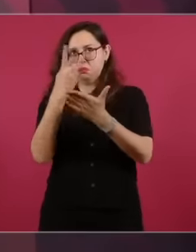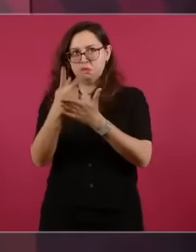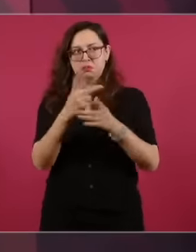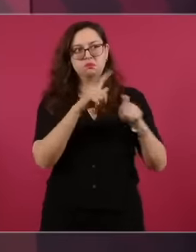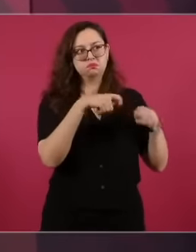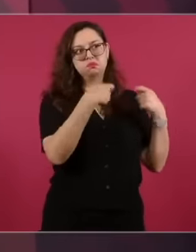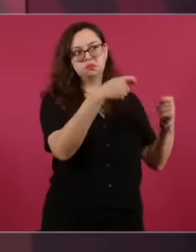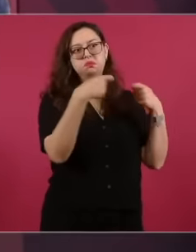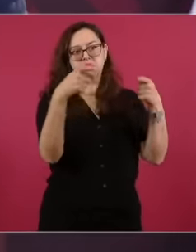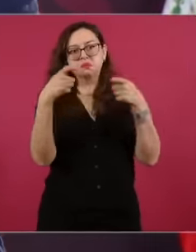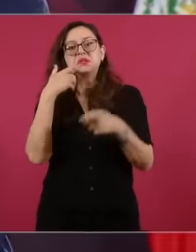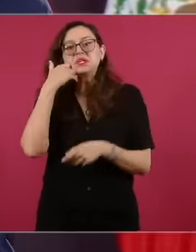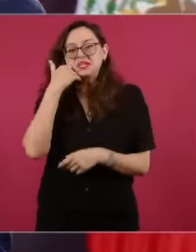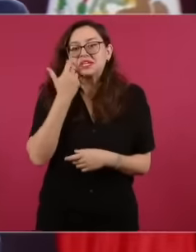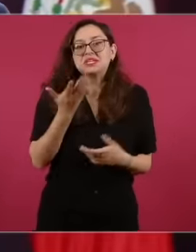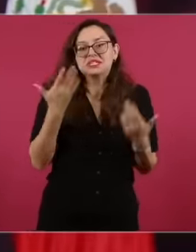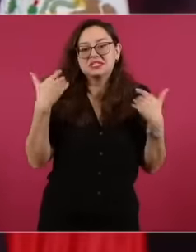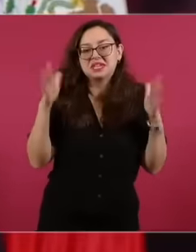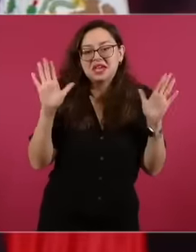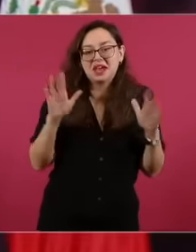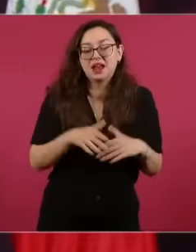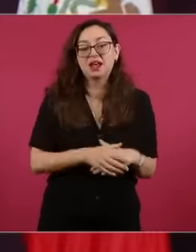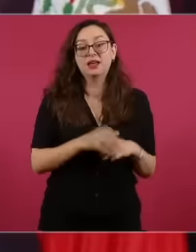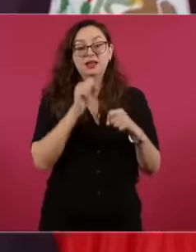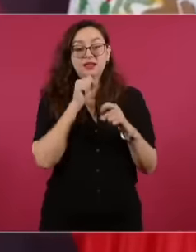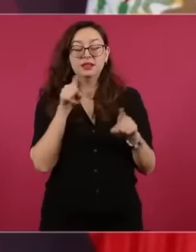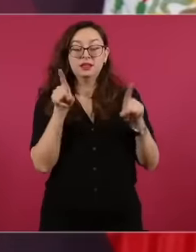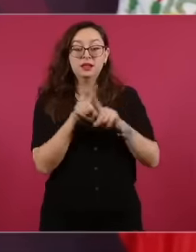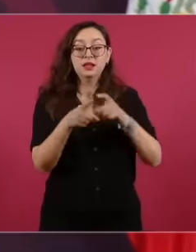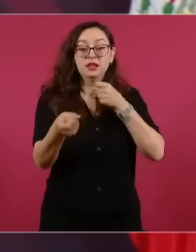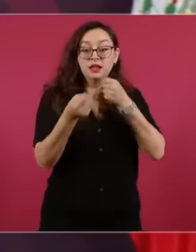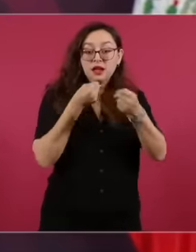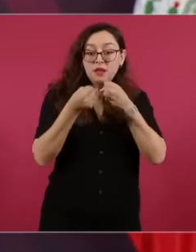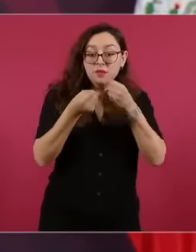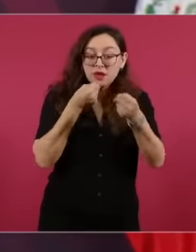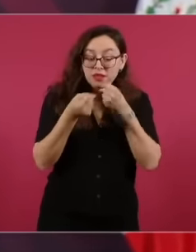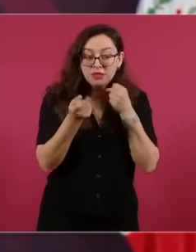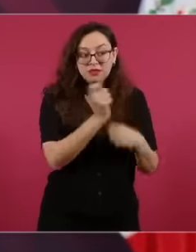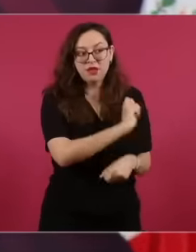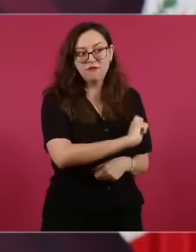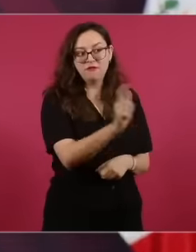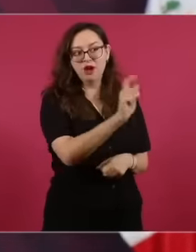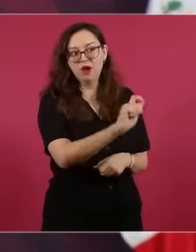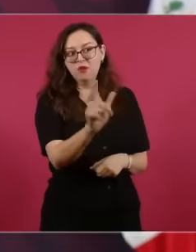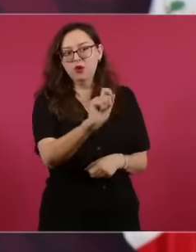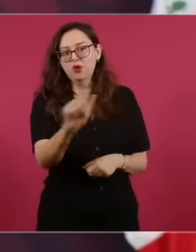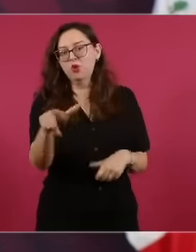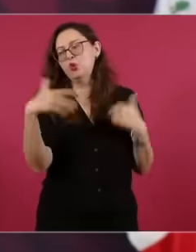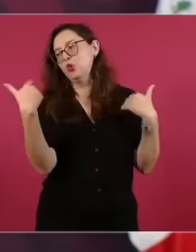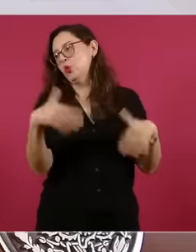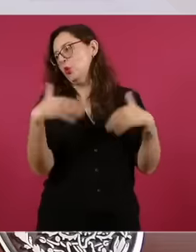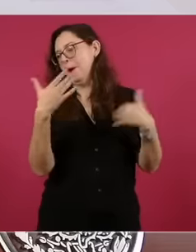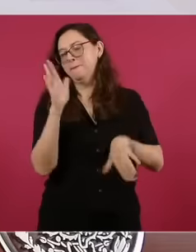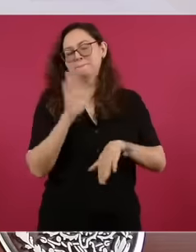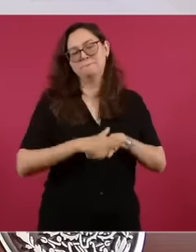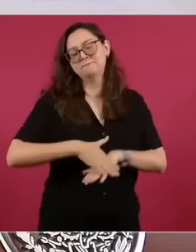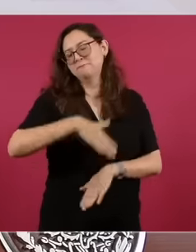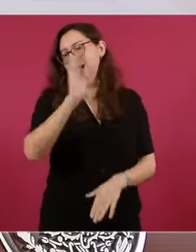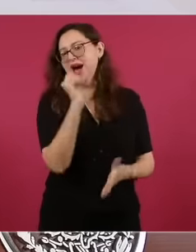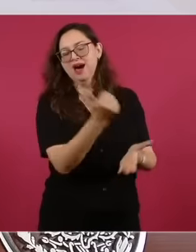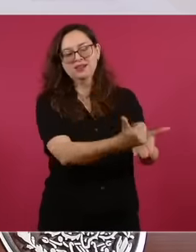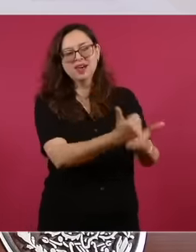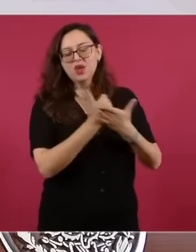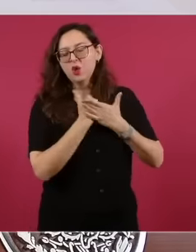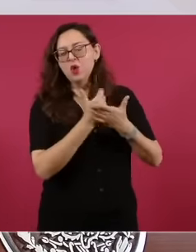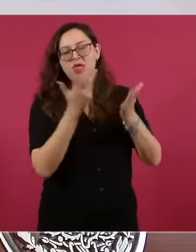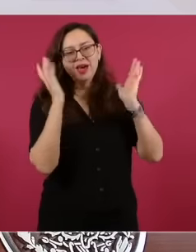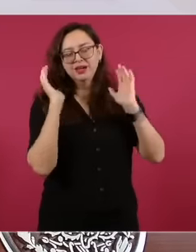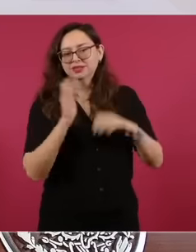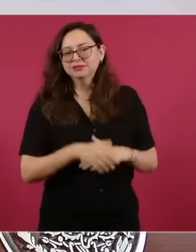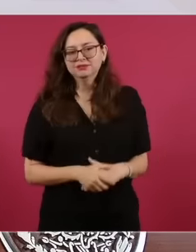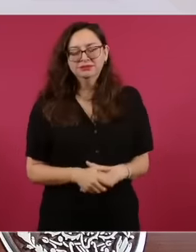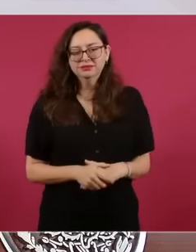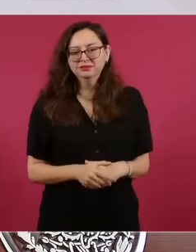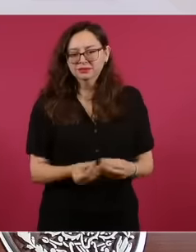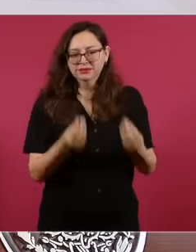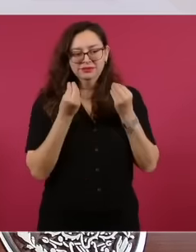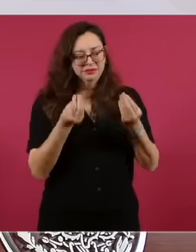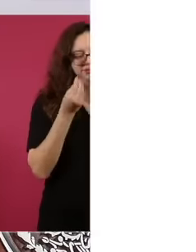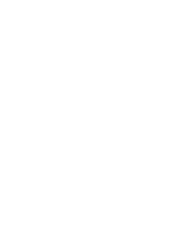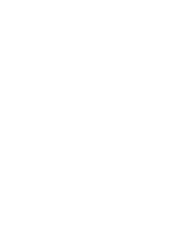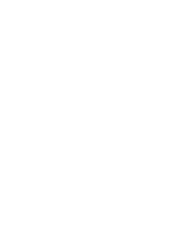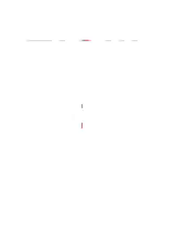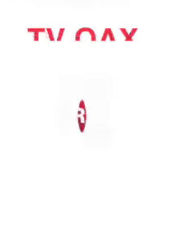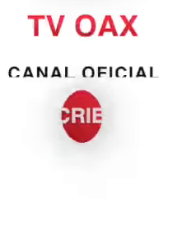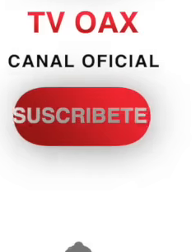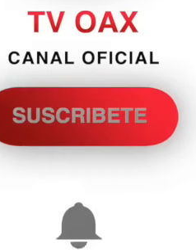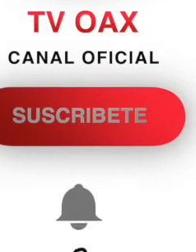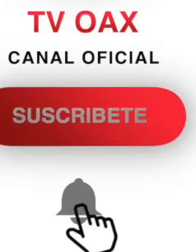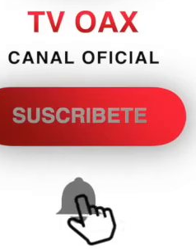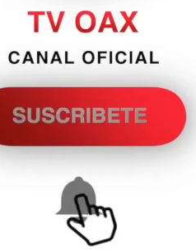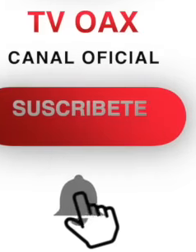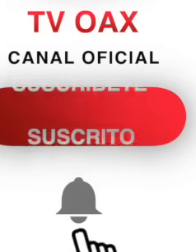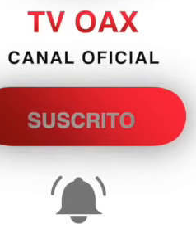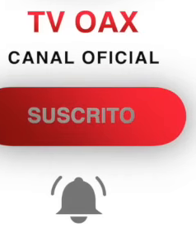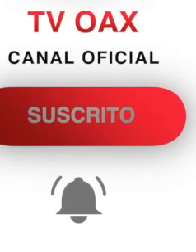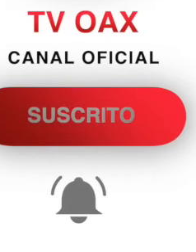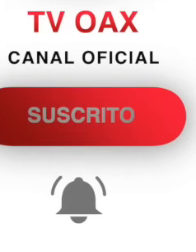also helped a lot in the transformation